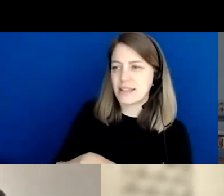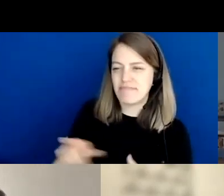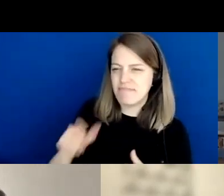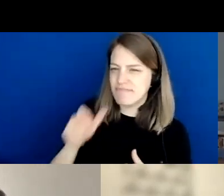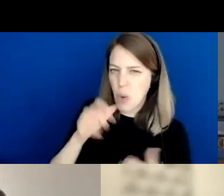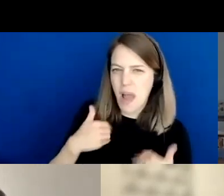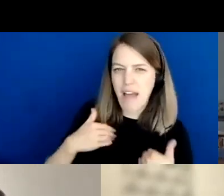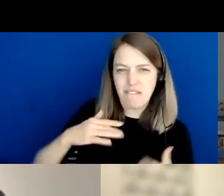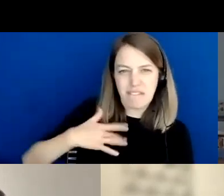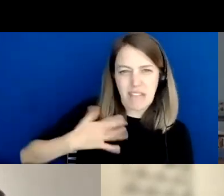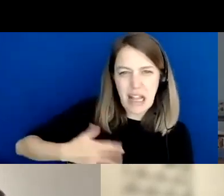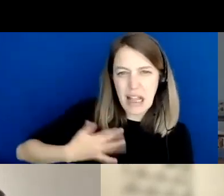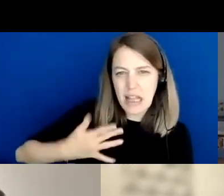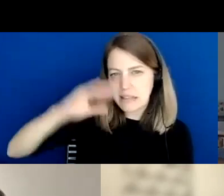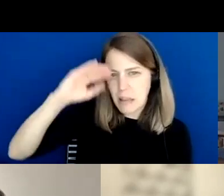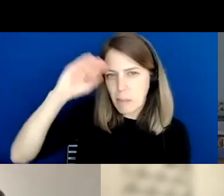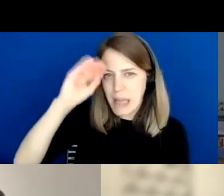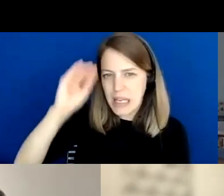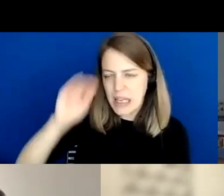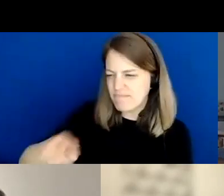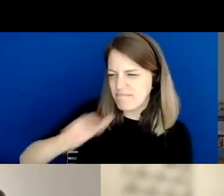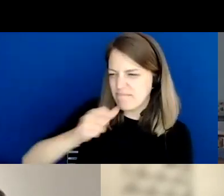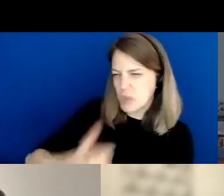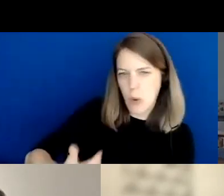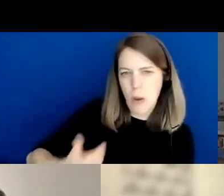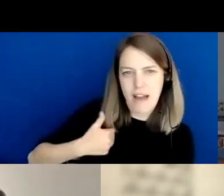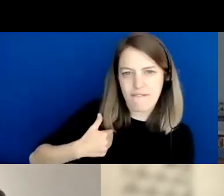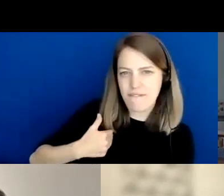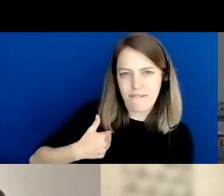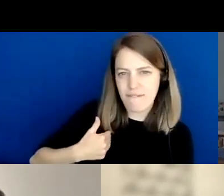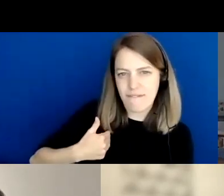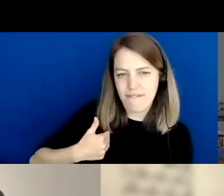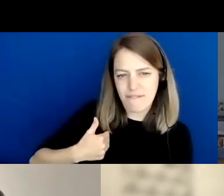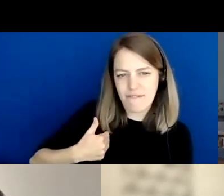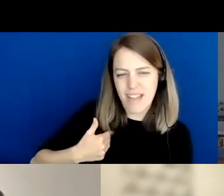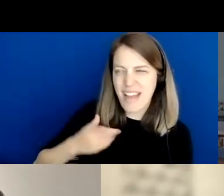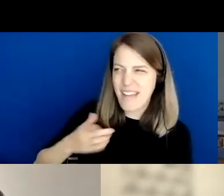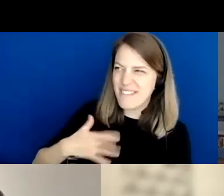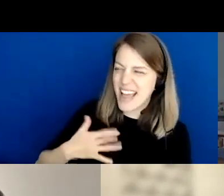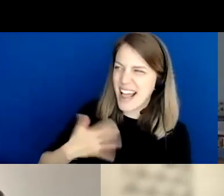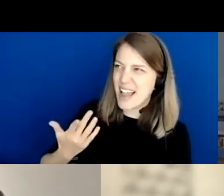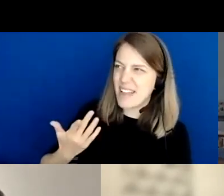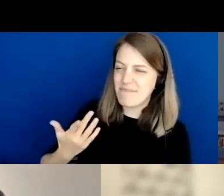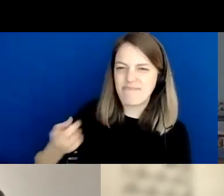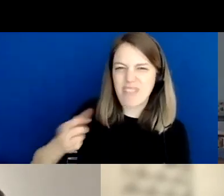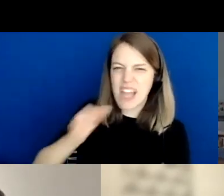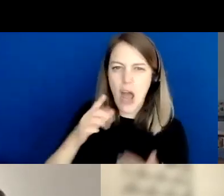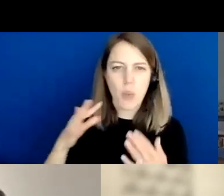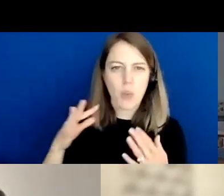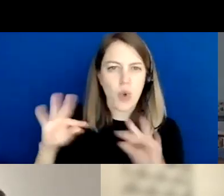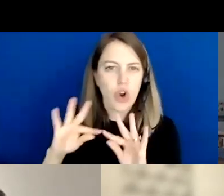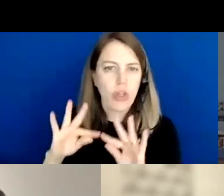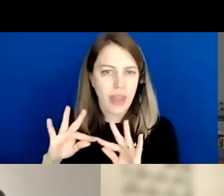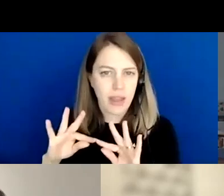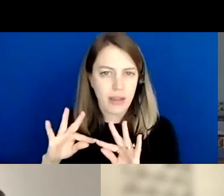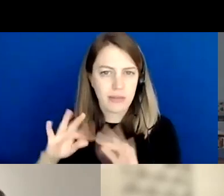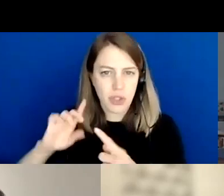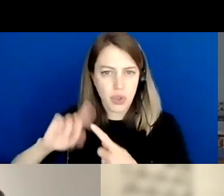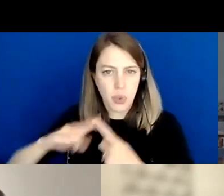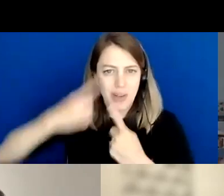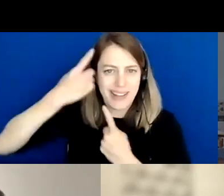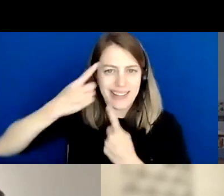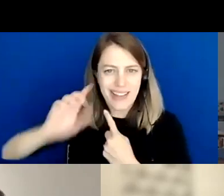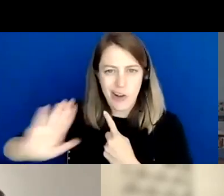that they're not really worthy of being considered.